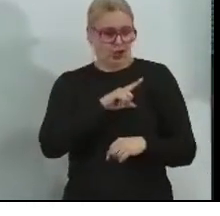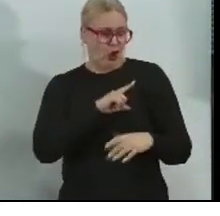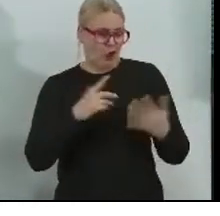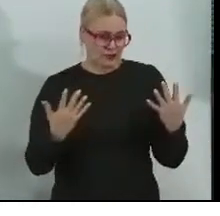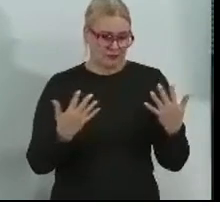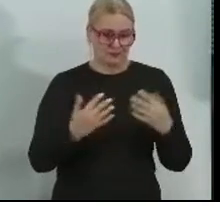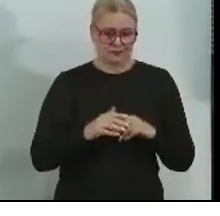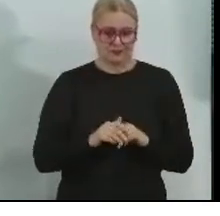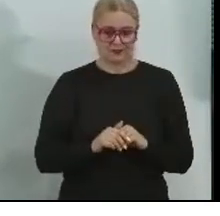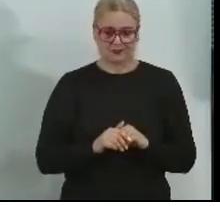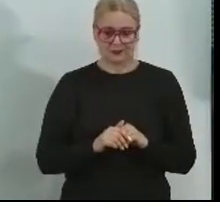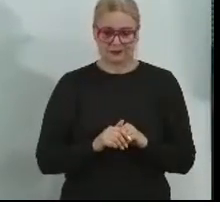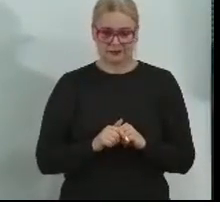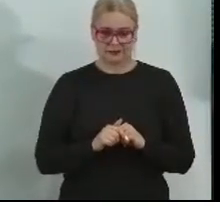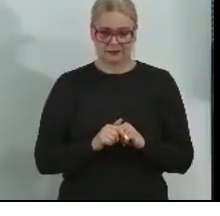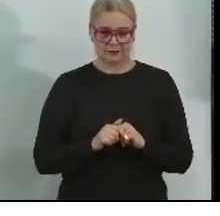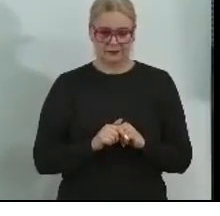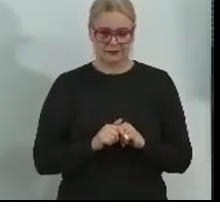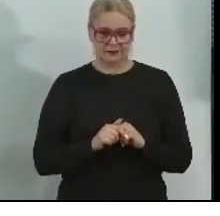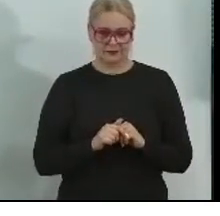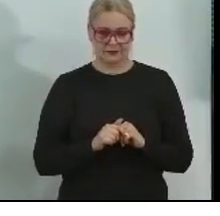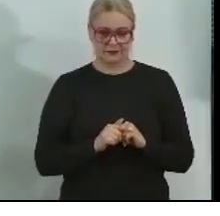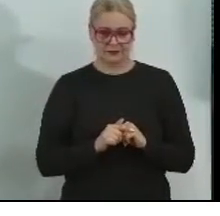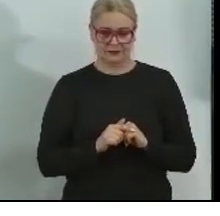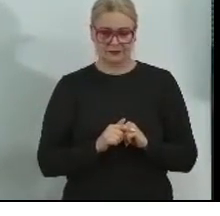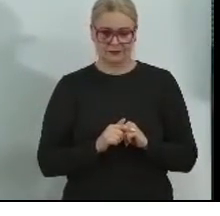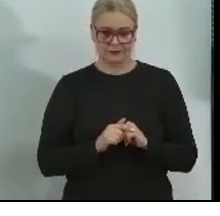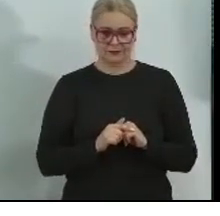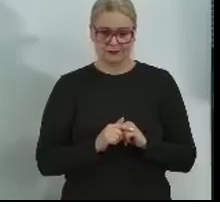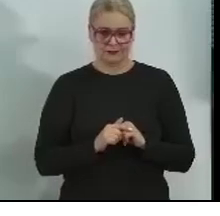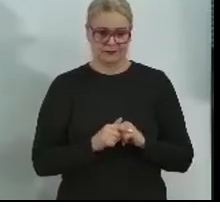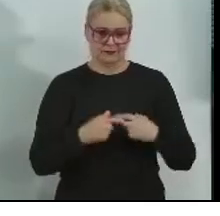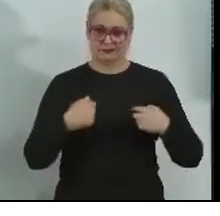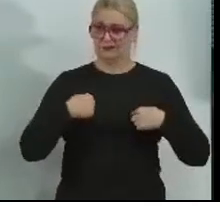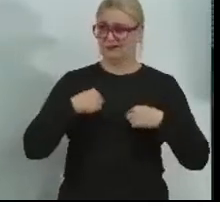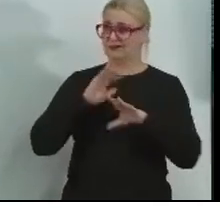the disability, an elderly sports team with no one else with a disability.